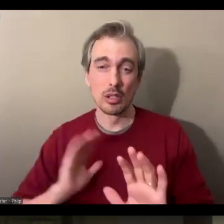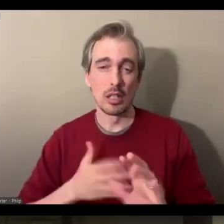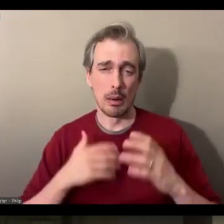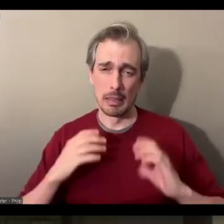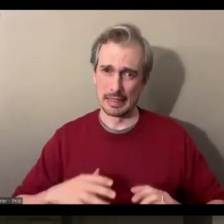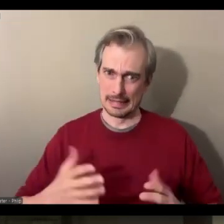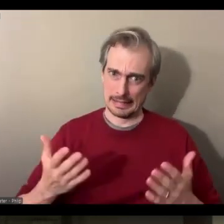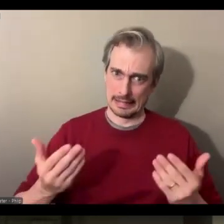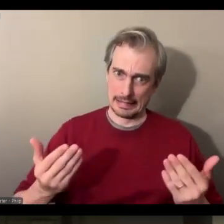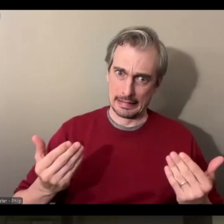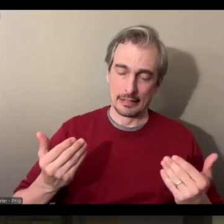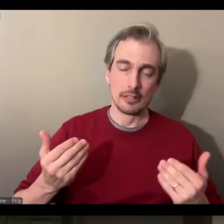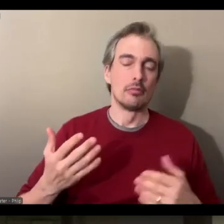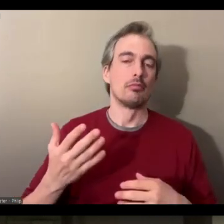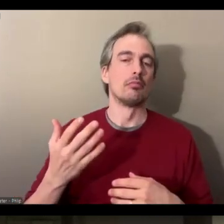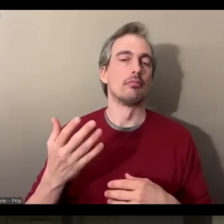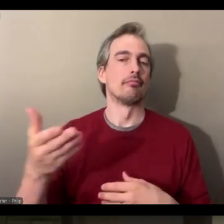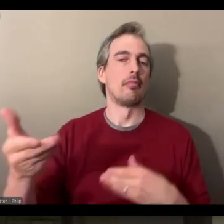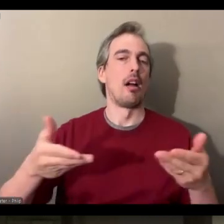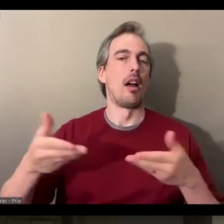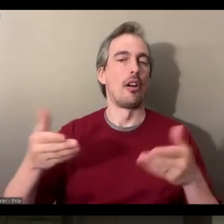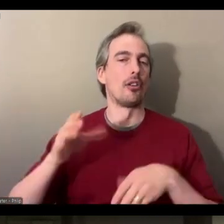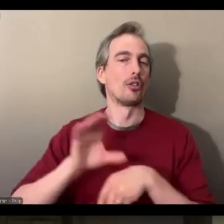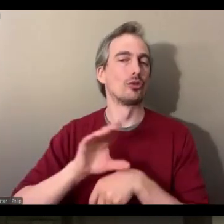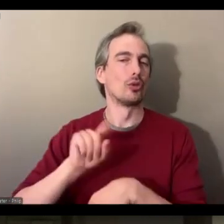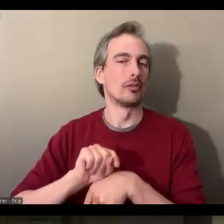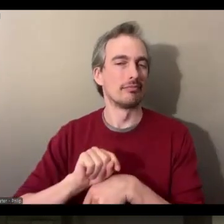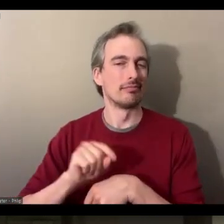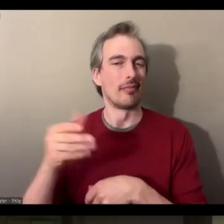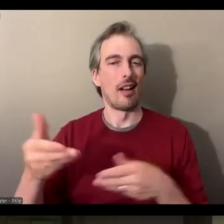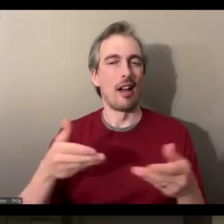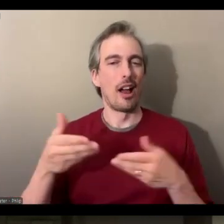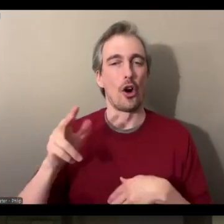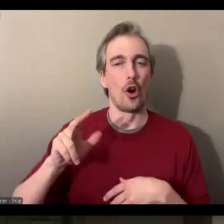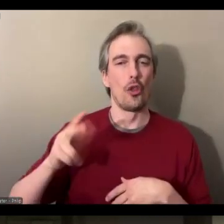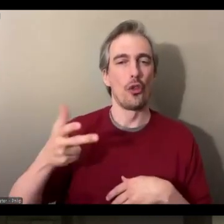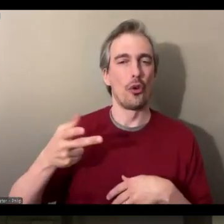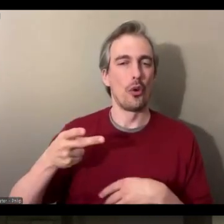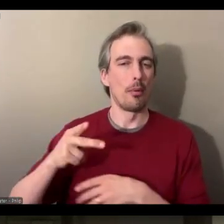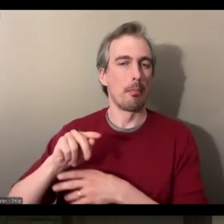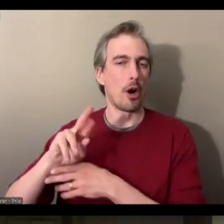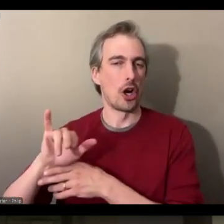to improve. And we can make sure that all of our clients are in compliance with all of their sort